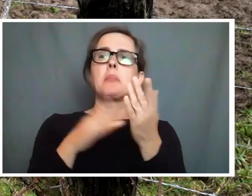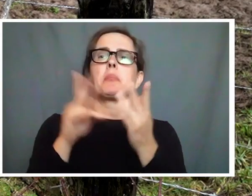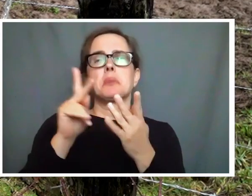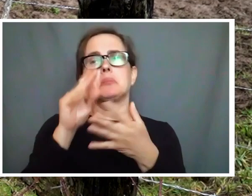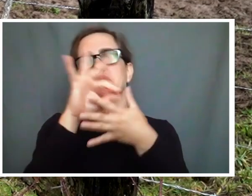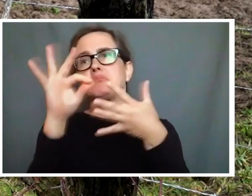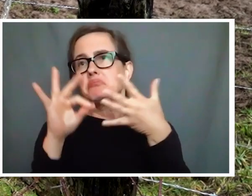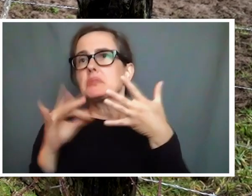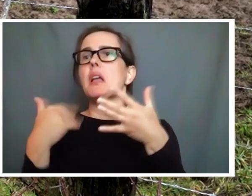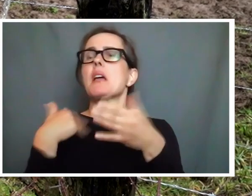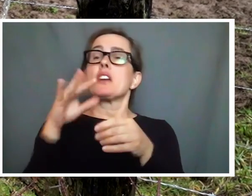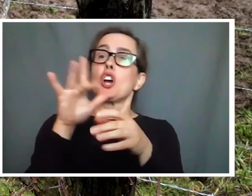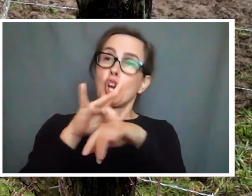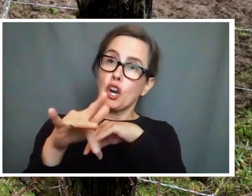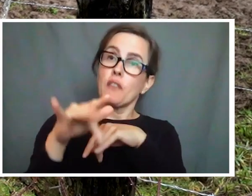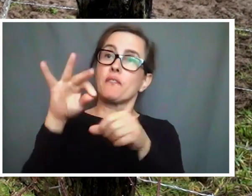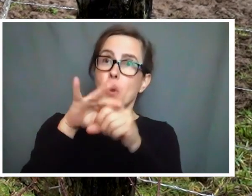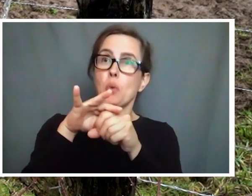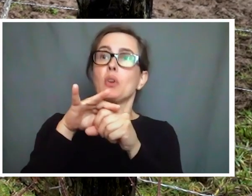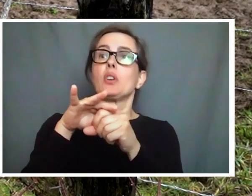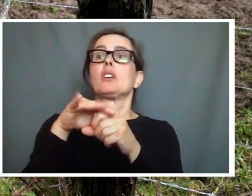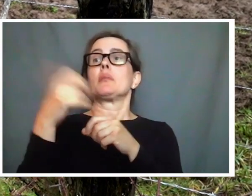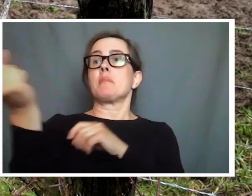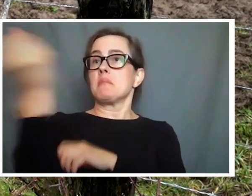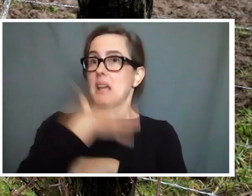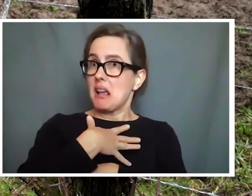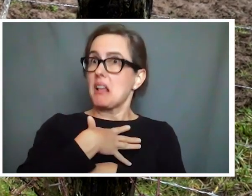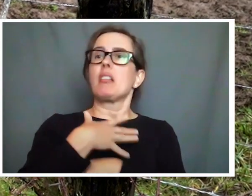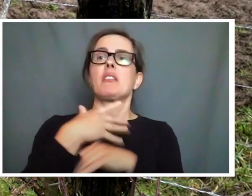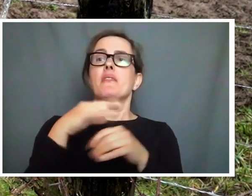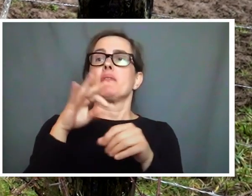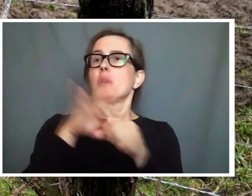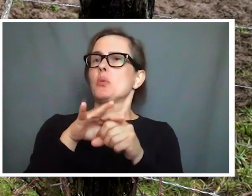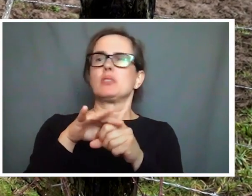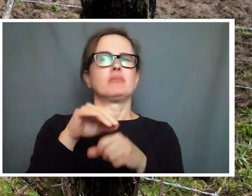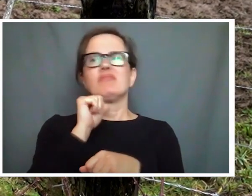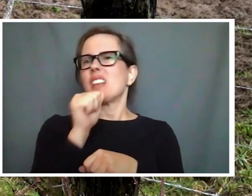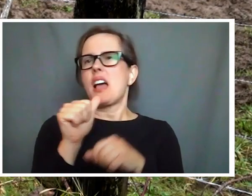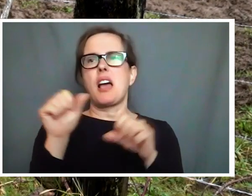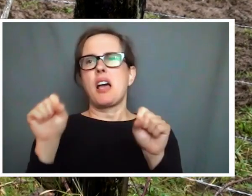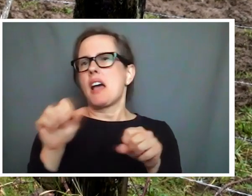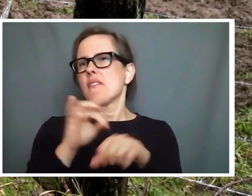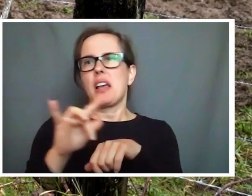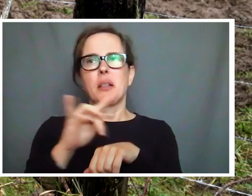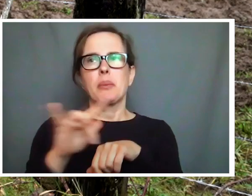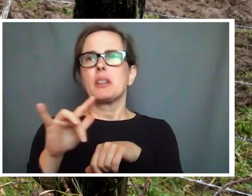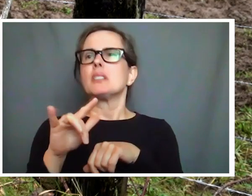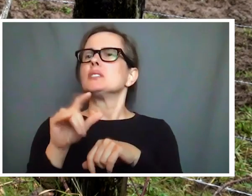There are some alternatives like mail-in ballots or early voting. But they aren't always available or accessible. So how can we increase accessibility